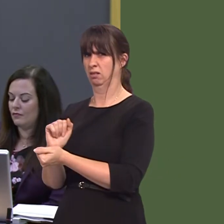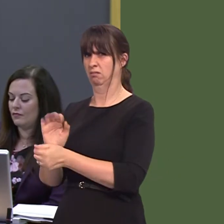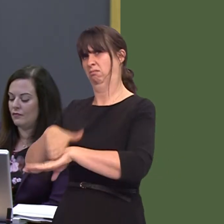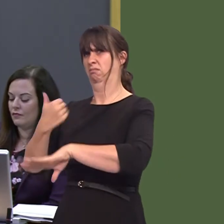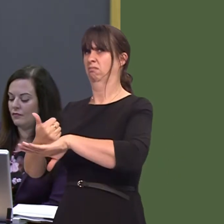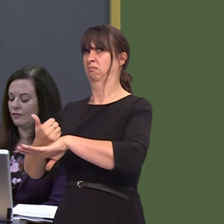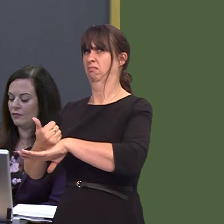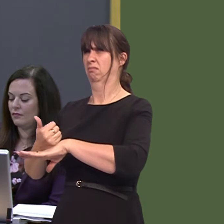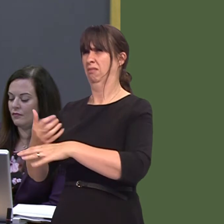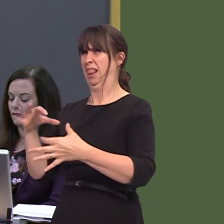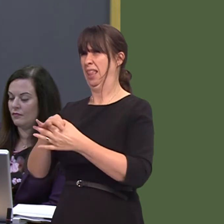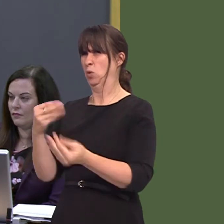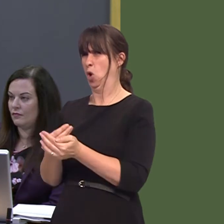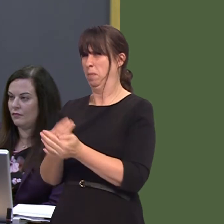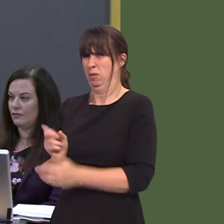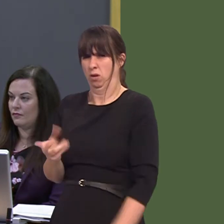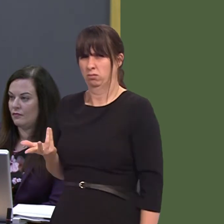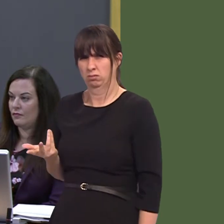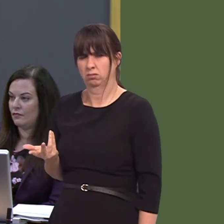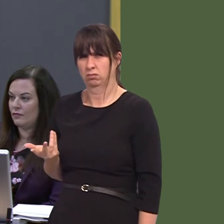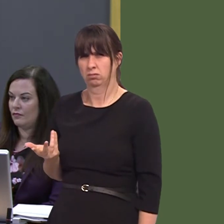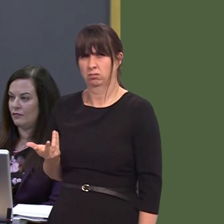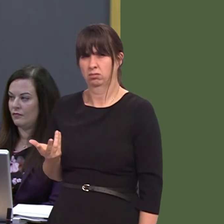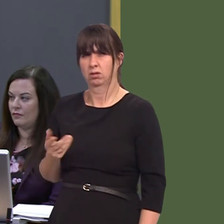And, consequently, will the Welsh Government refrain from changing the covenant on this